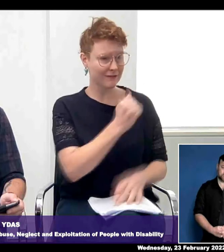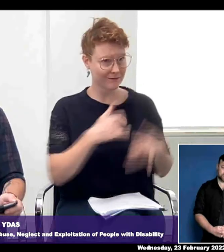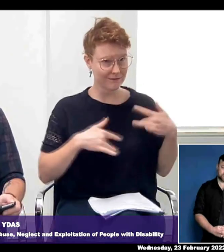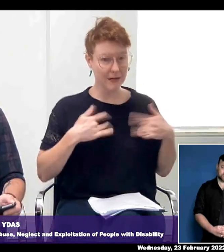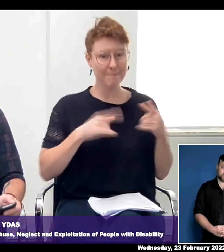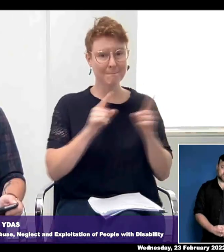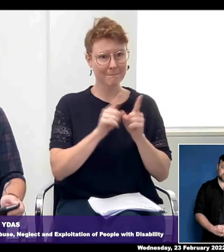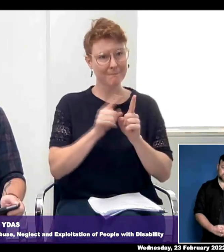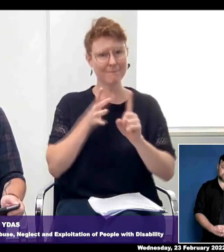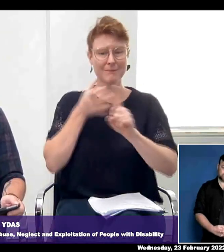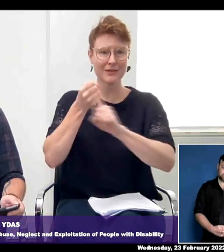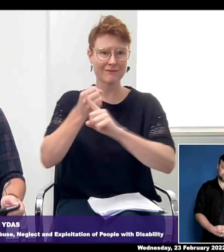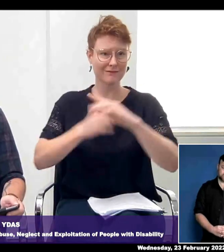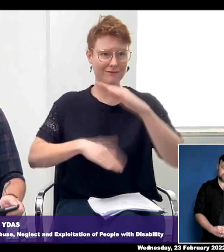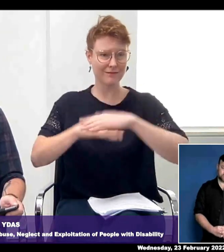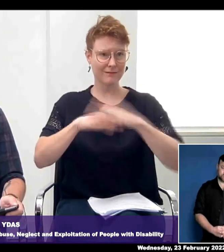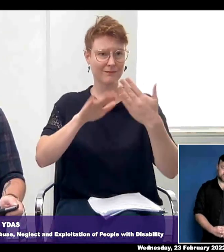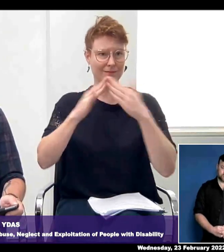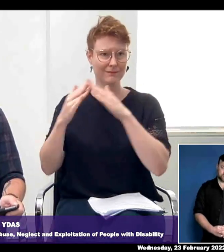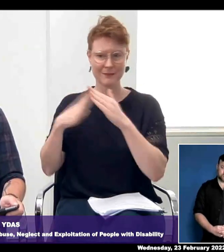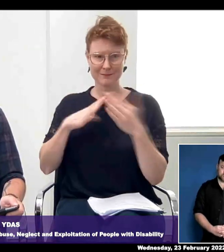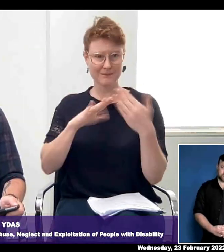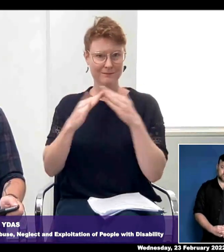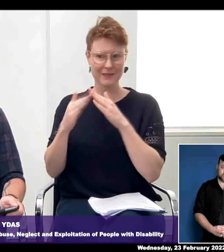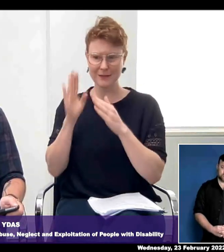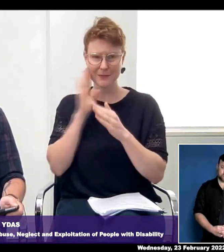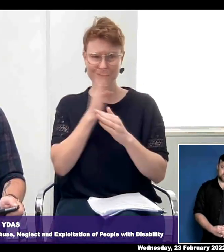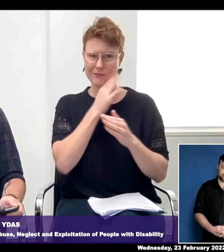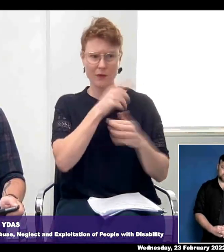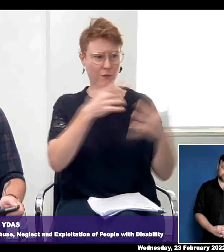they are not able to get these opportunities. And it impacts not just the